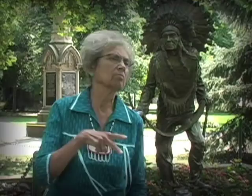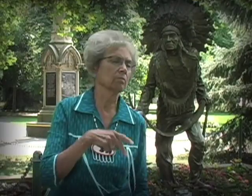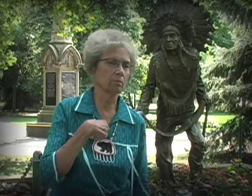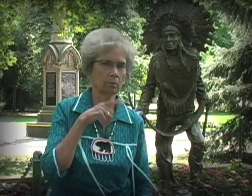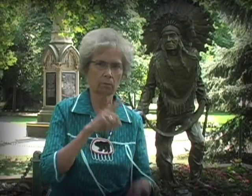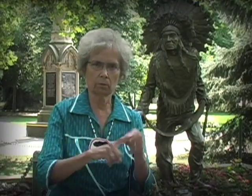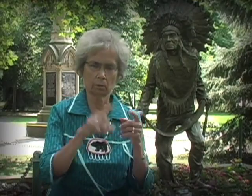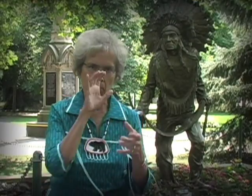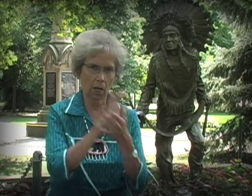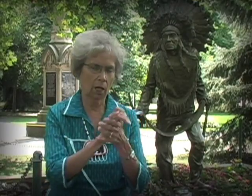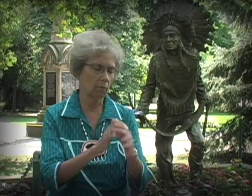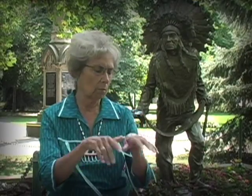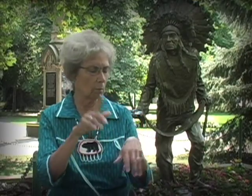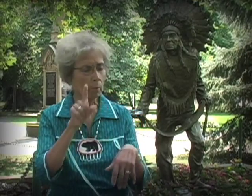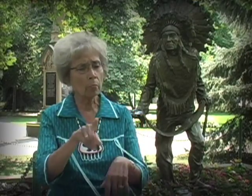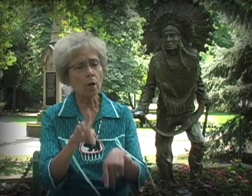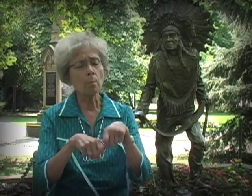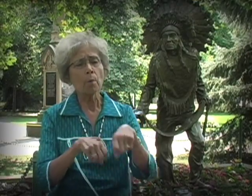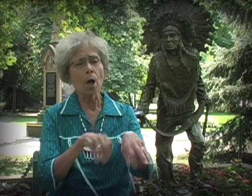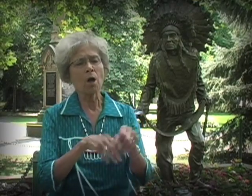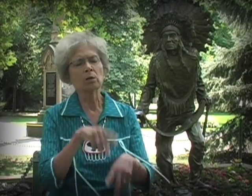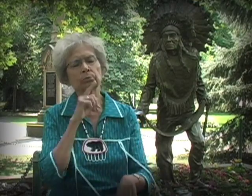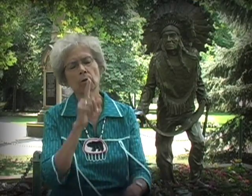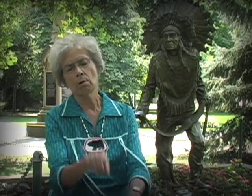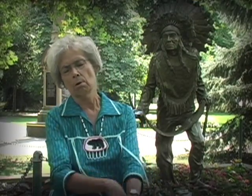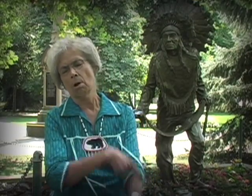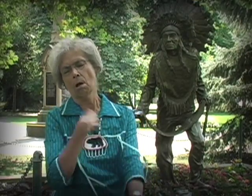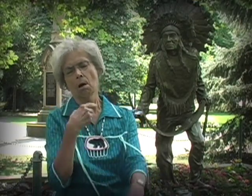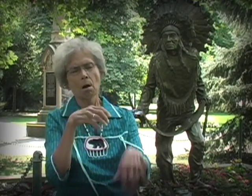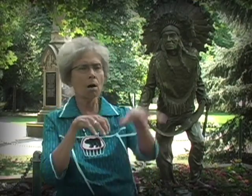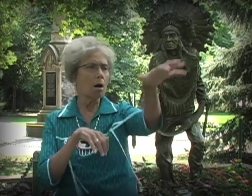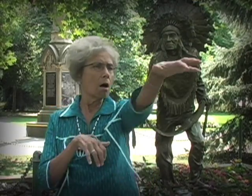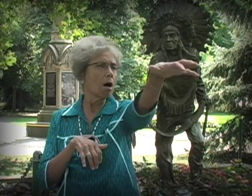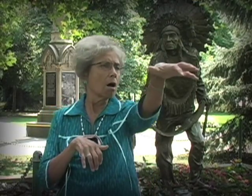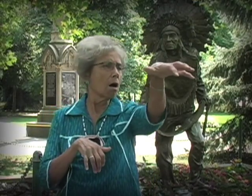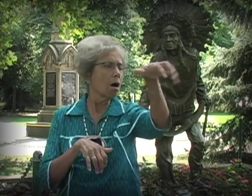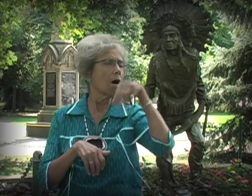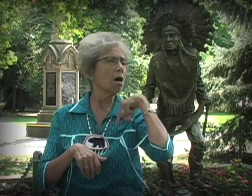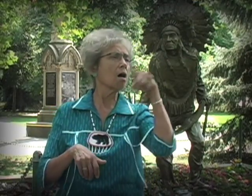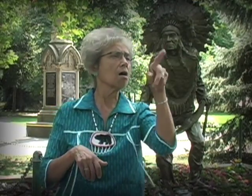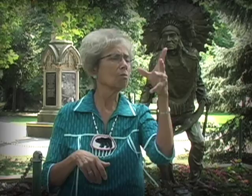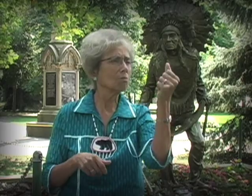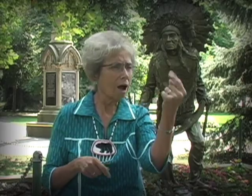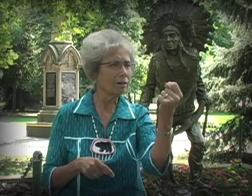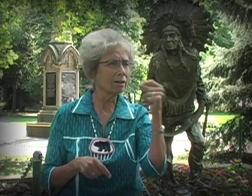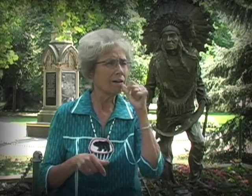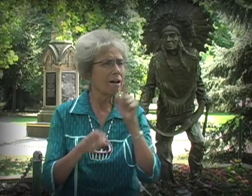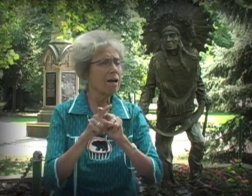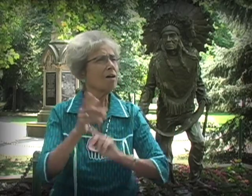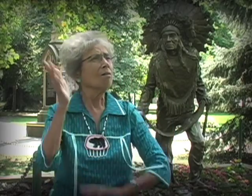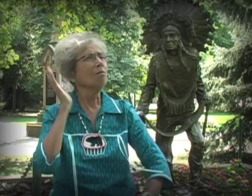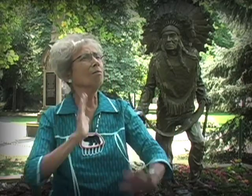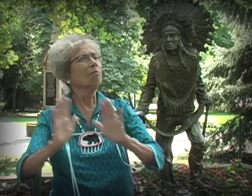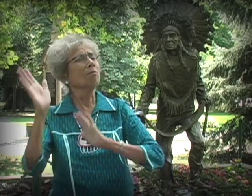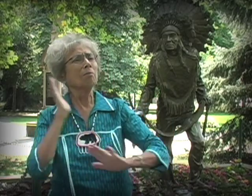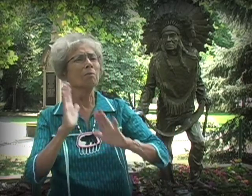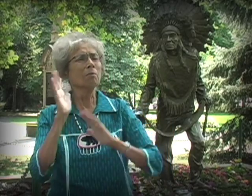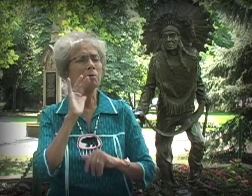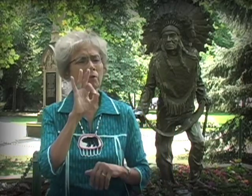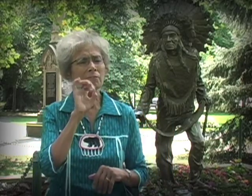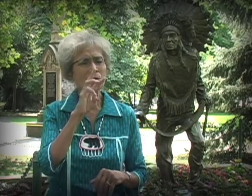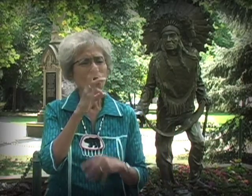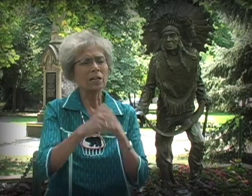I cannot believe that the parade was so long line and that lots of people joined.